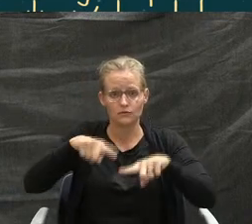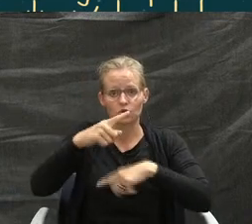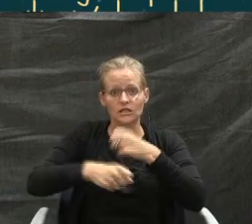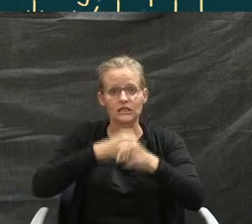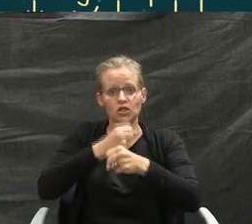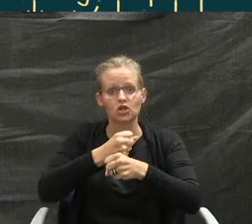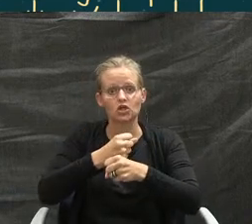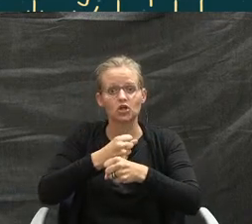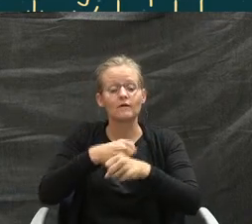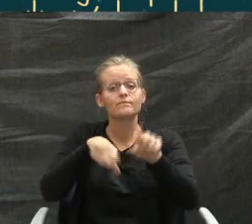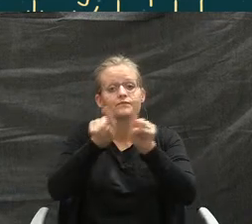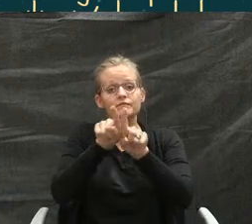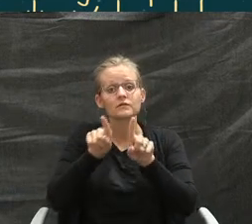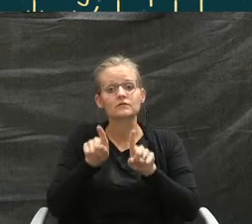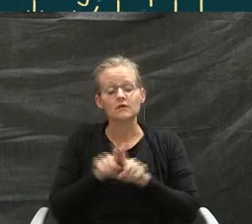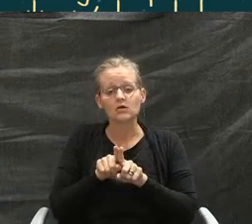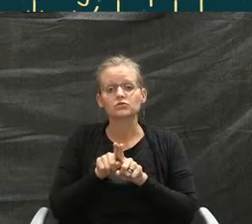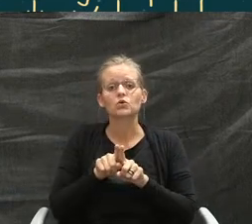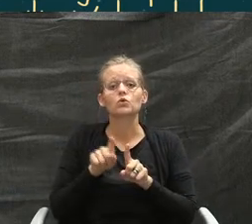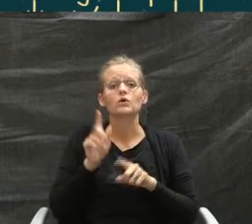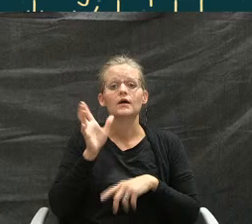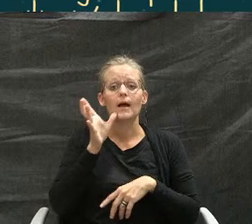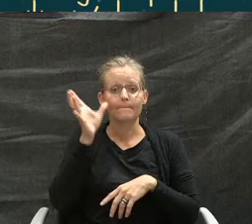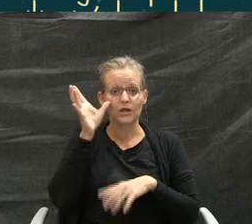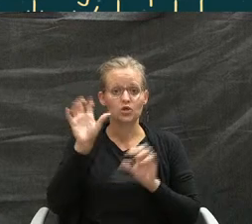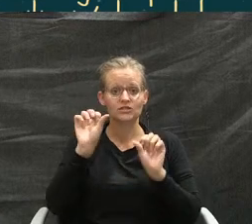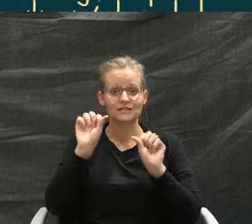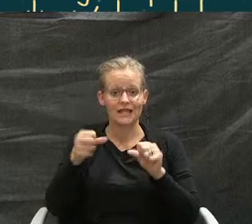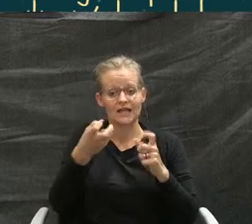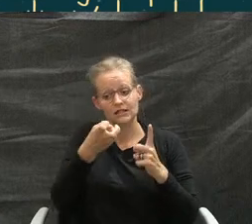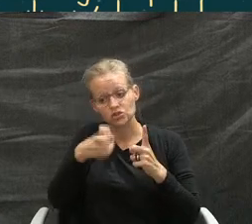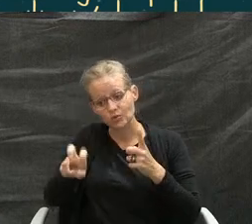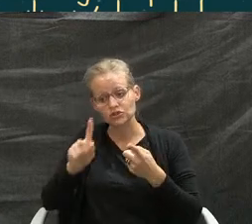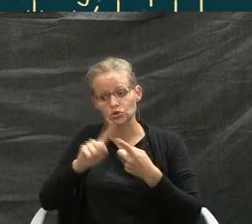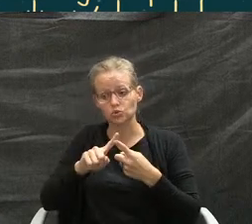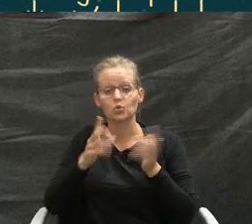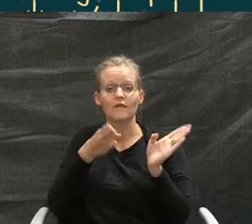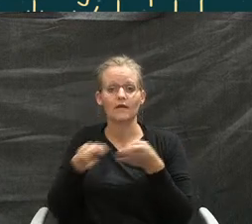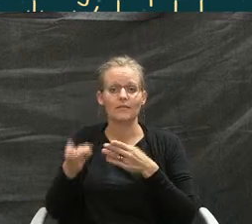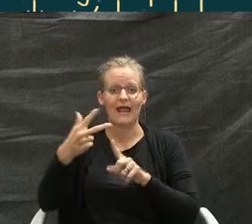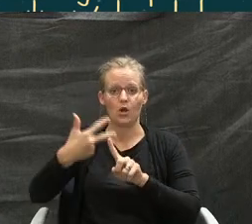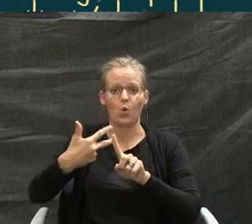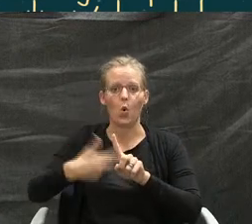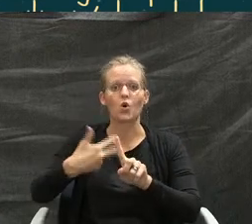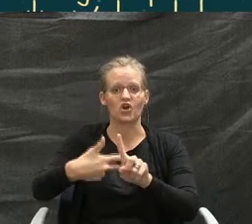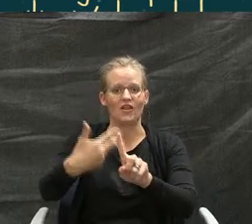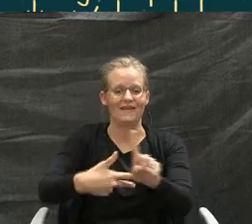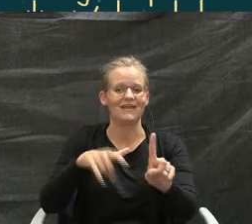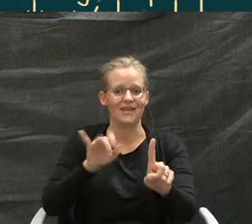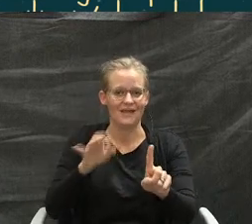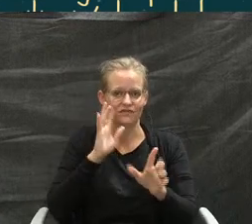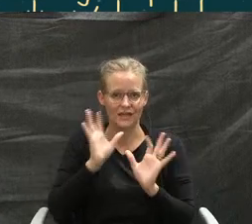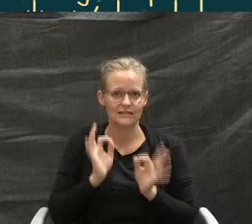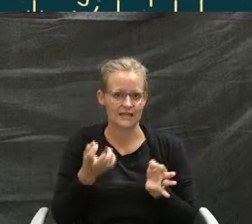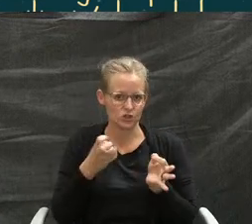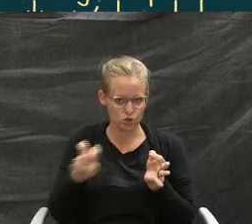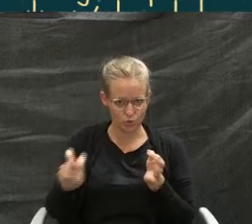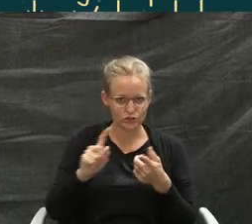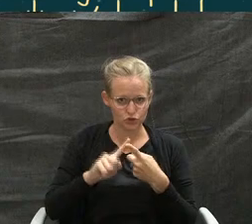for planning purposes, so that kind of is overarching all or individual grade level plans, so I'm going to go into a little